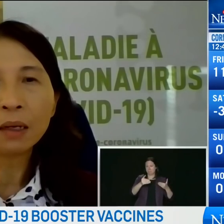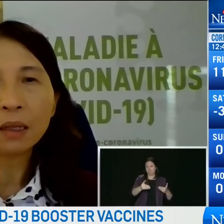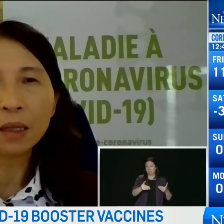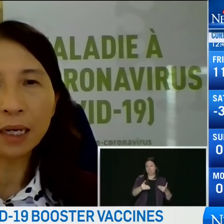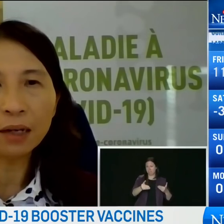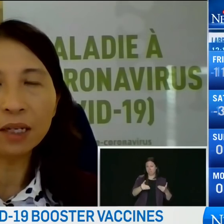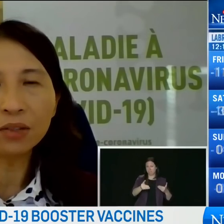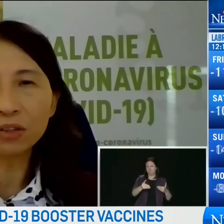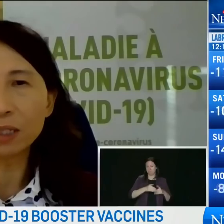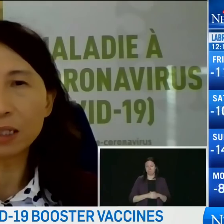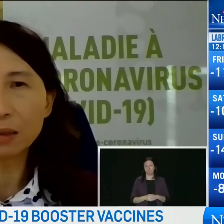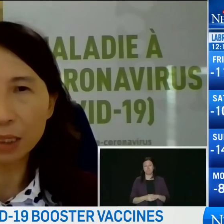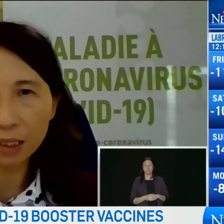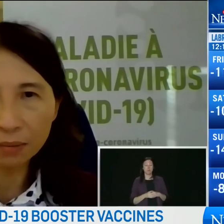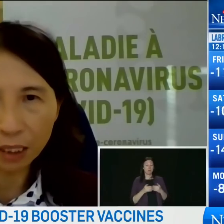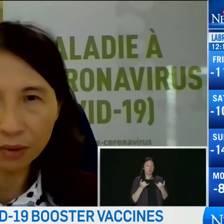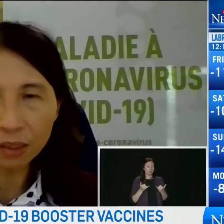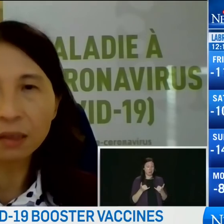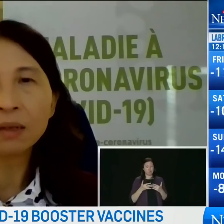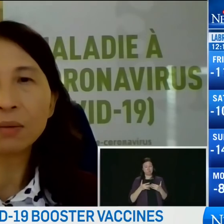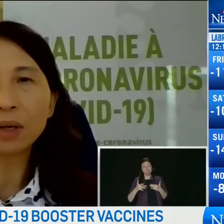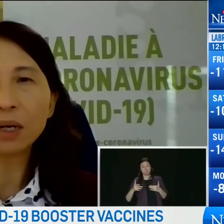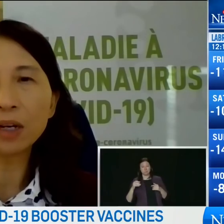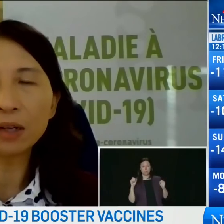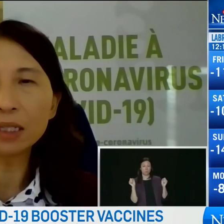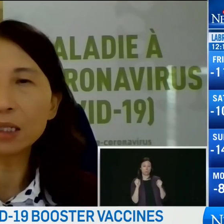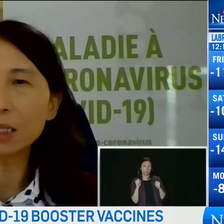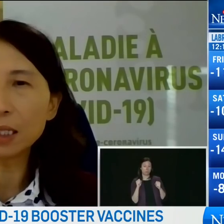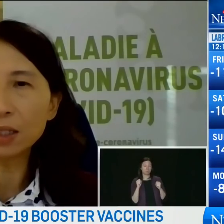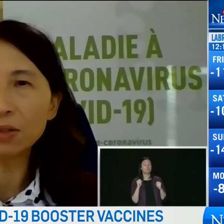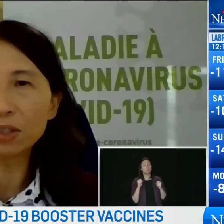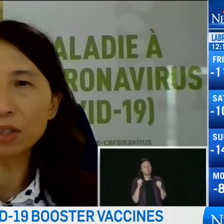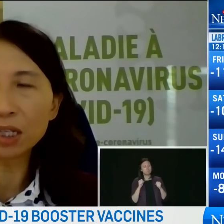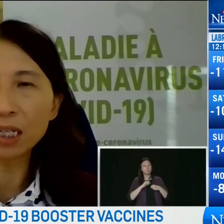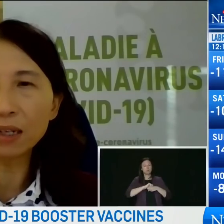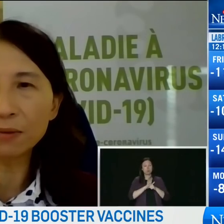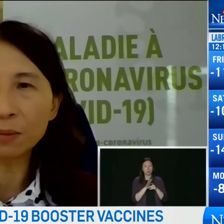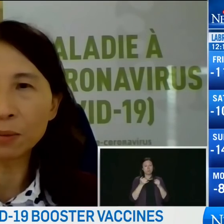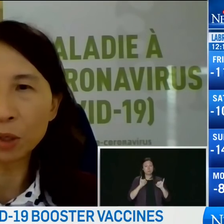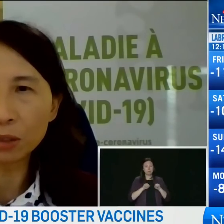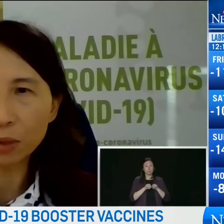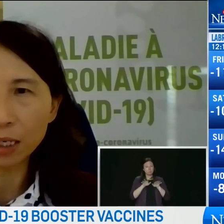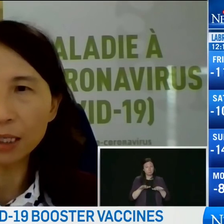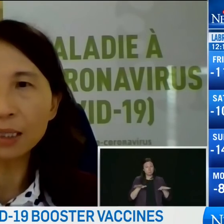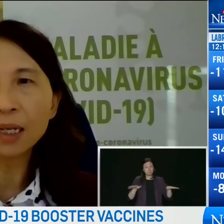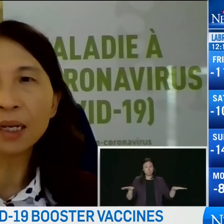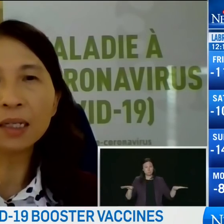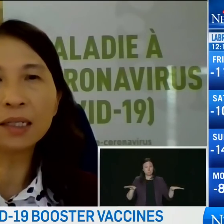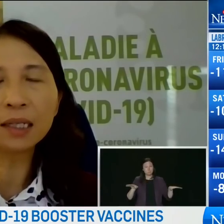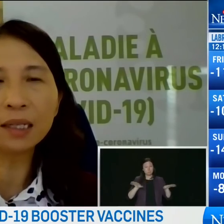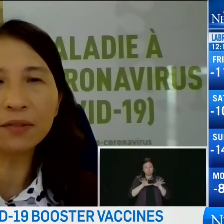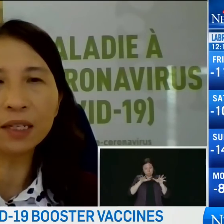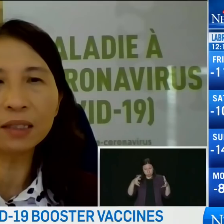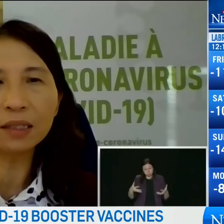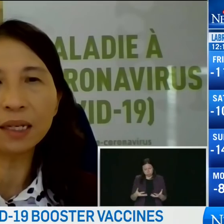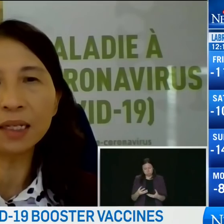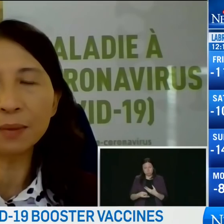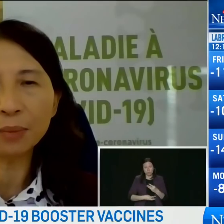RNA COVID-19 VACCINE SERIES SHOULD BE PROVIDED EIGHT WEEKS AFTER THE FIRST DOSE. NOW AND DURING THE WINTER